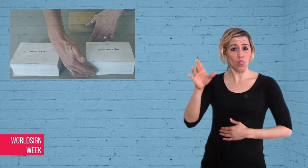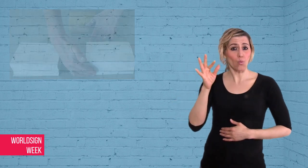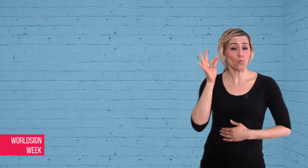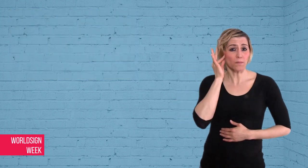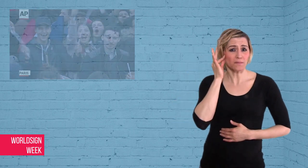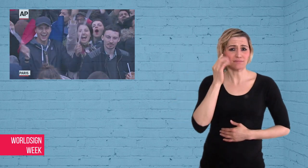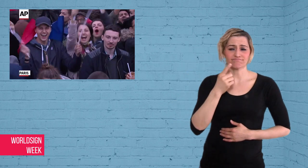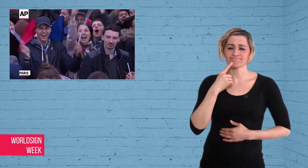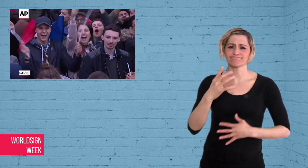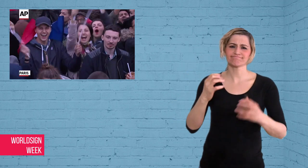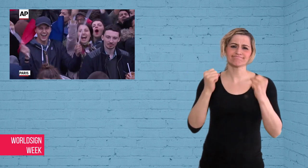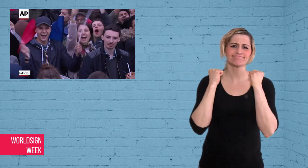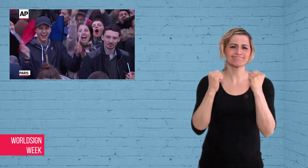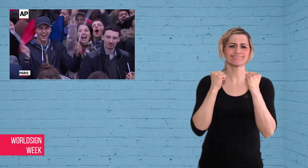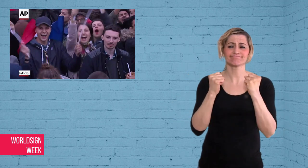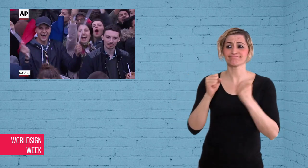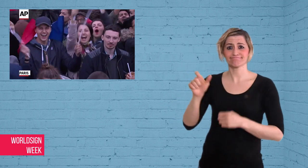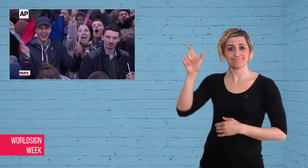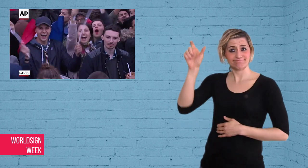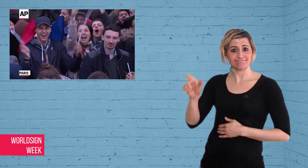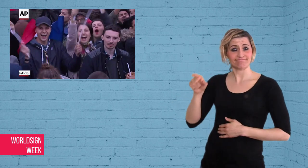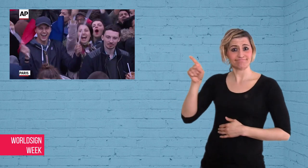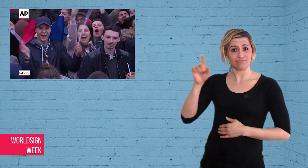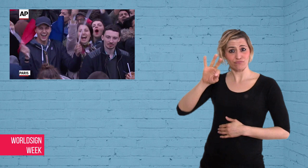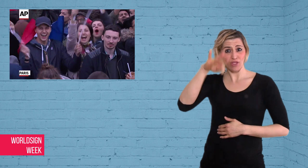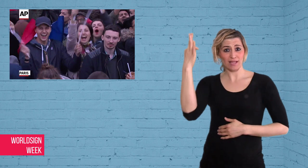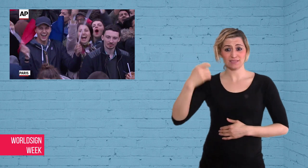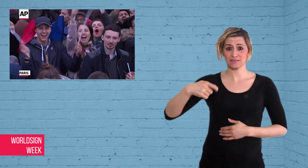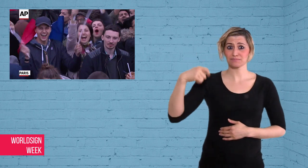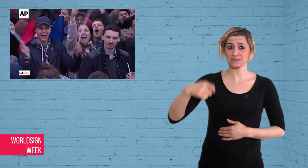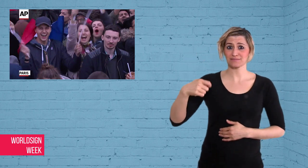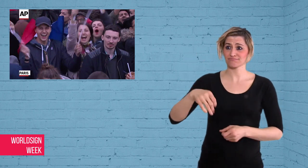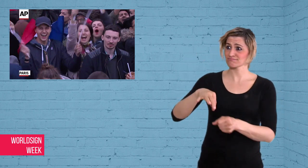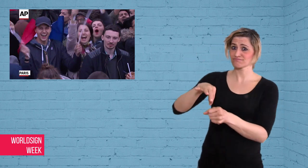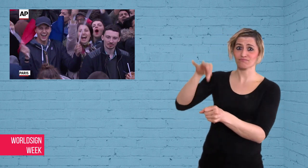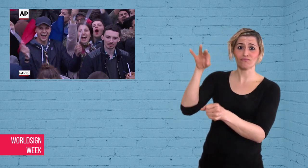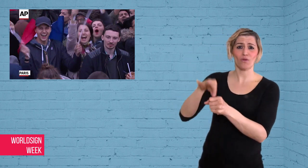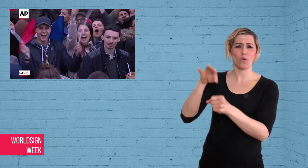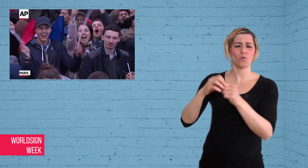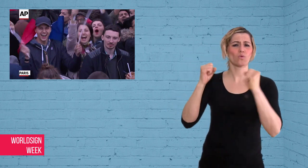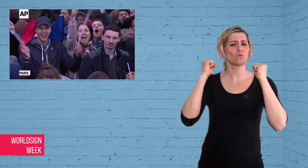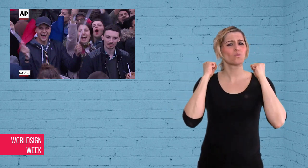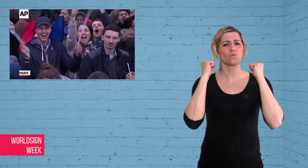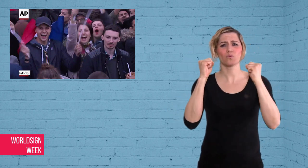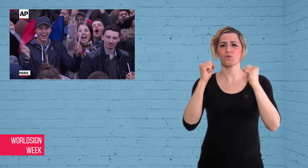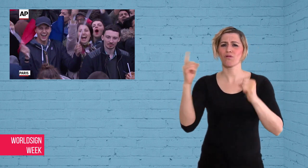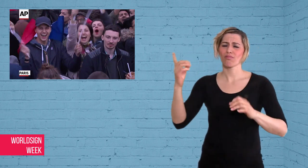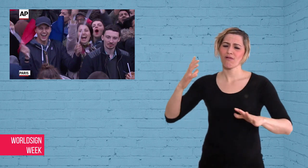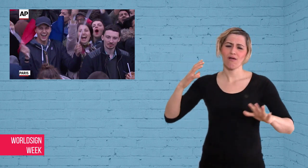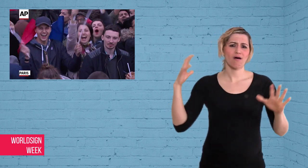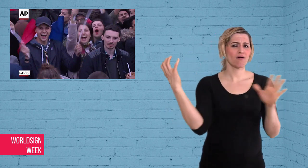Europe”. Macron, who has never held